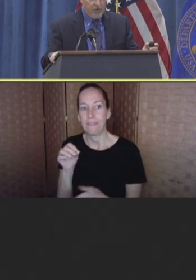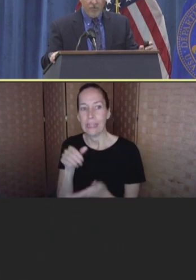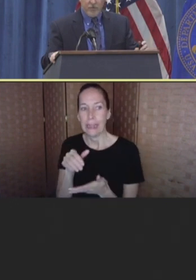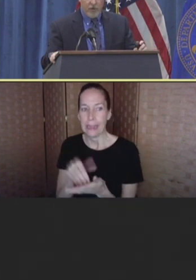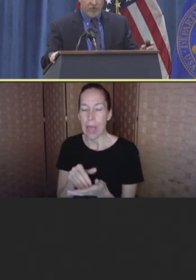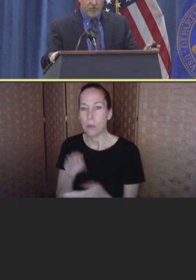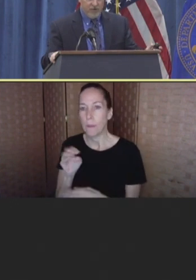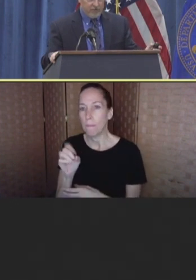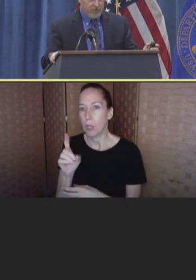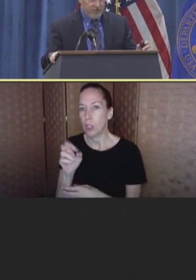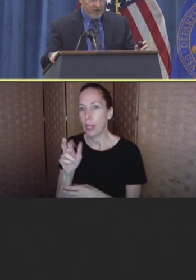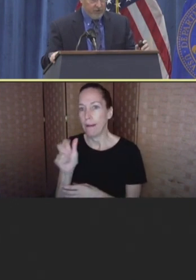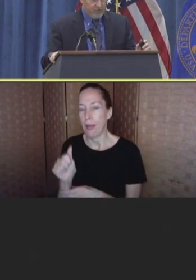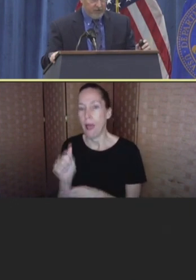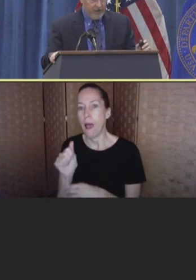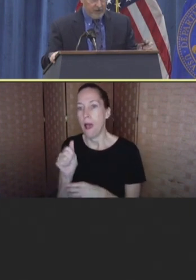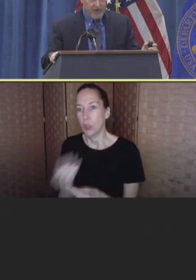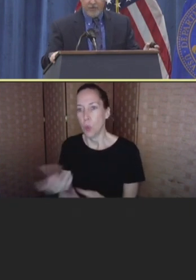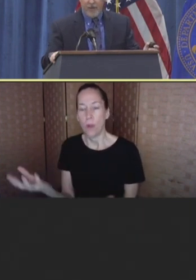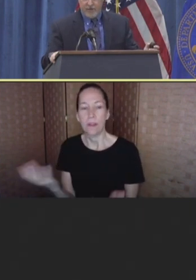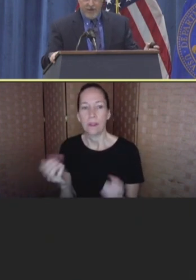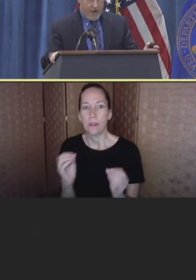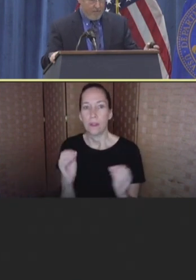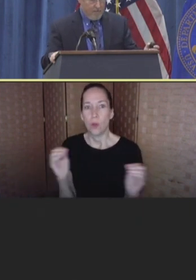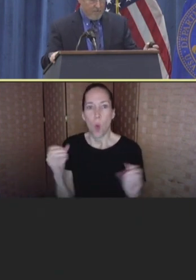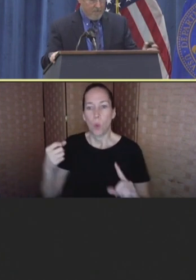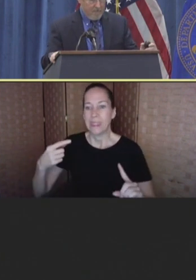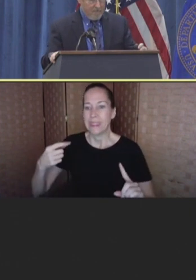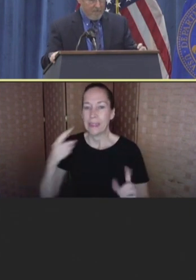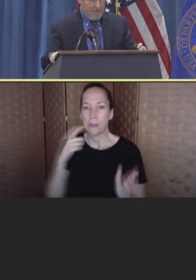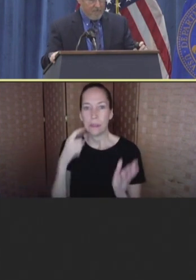with no statistical signals detected at that time.